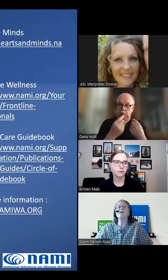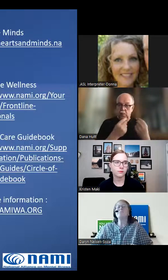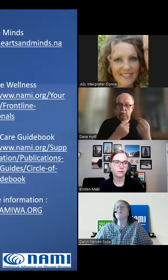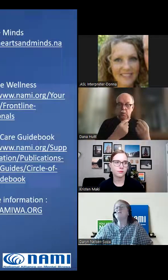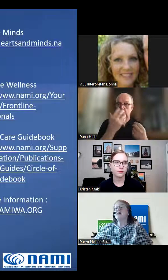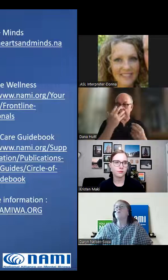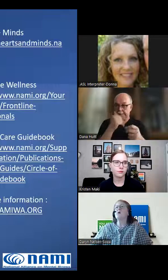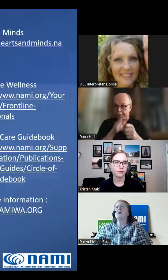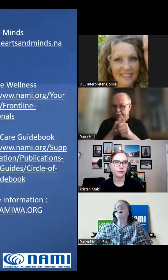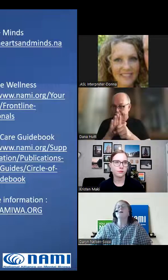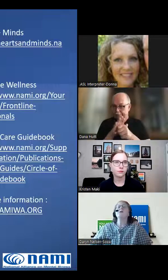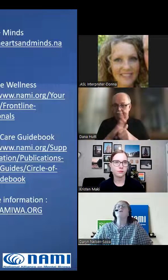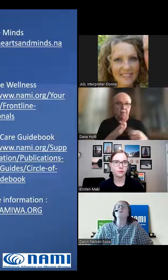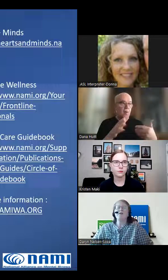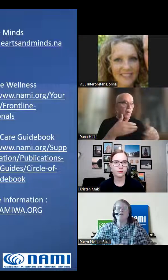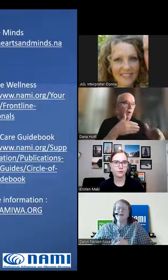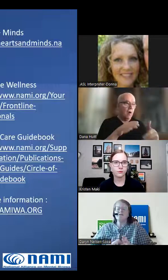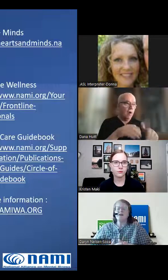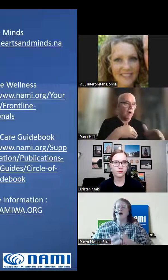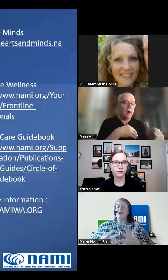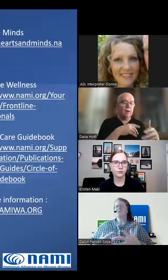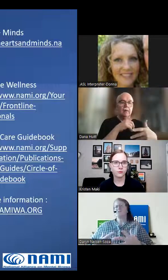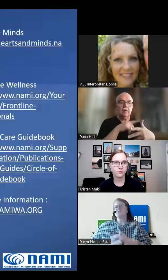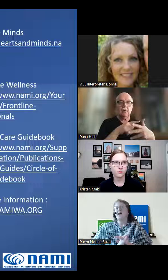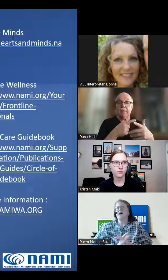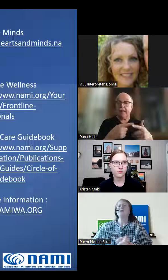that can avoid higher-cost services